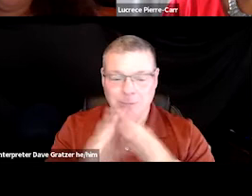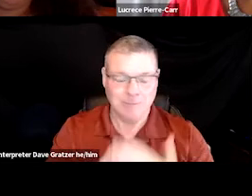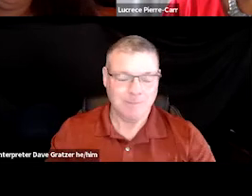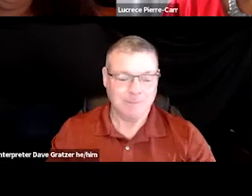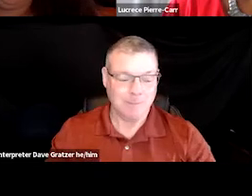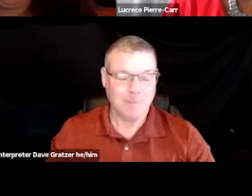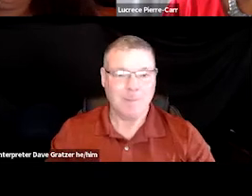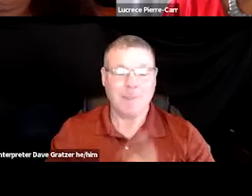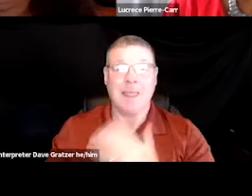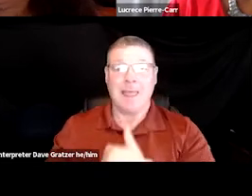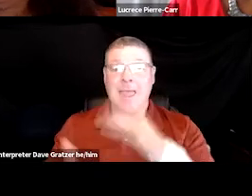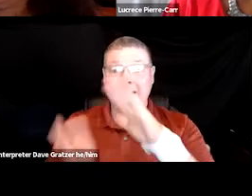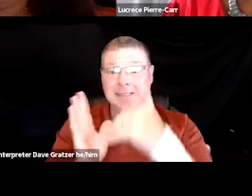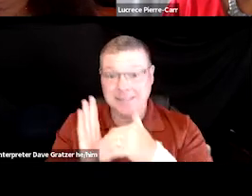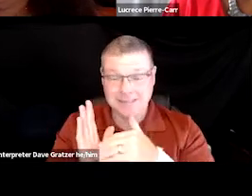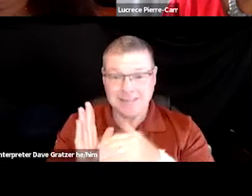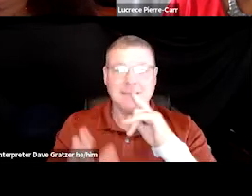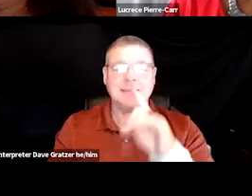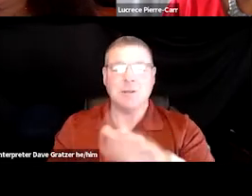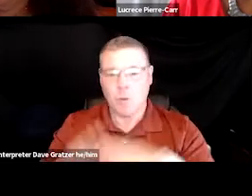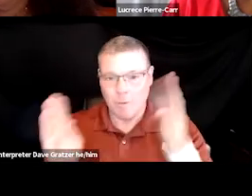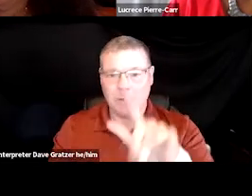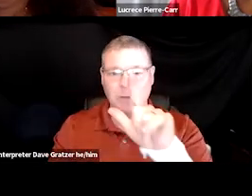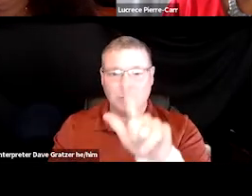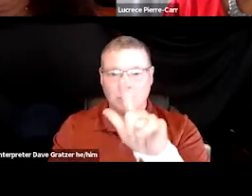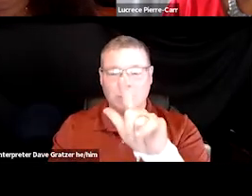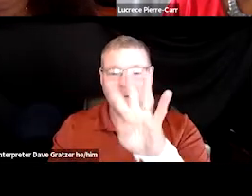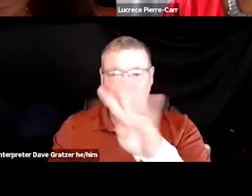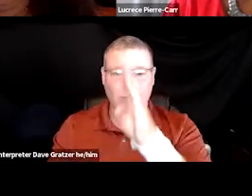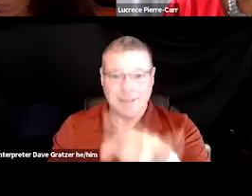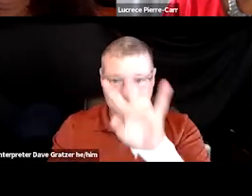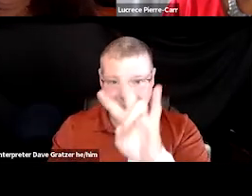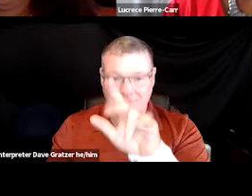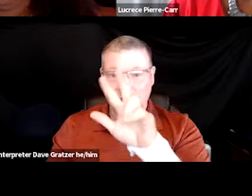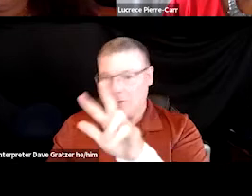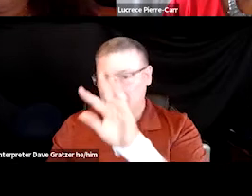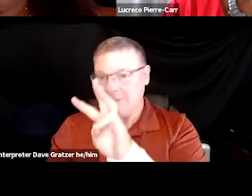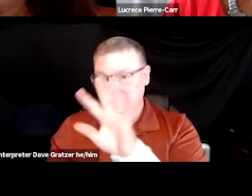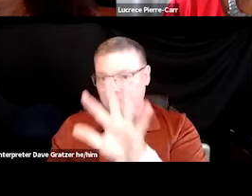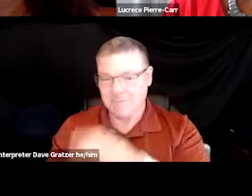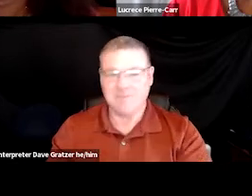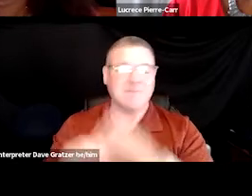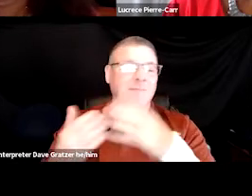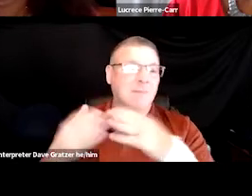Our center of course is available 24/7, 365. Overall across all the different lines that roll in